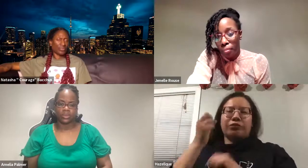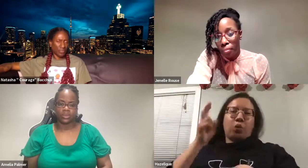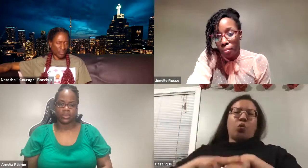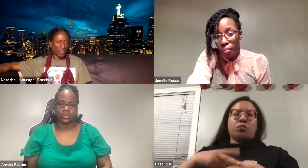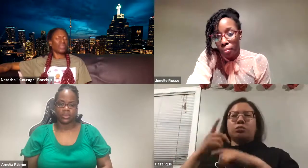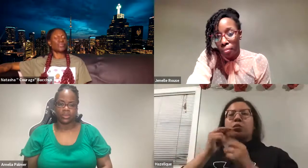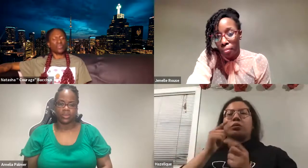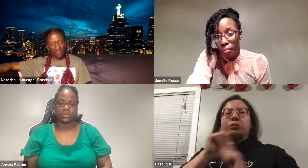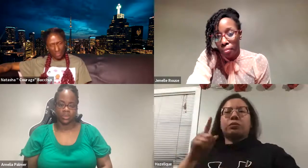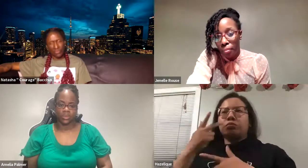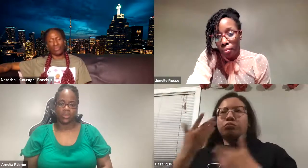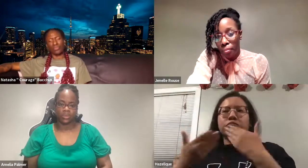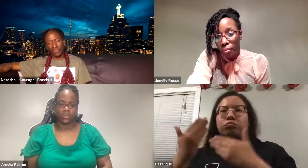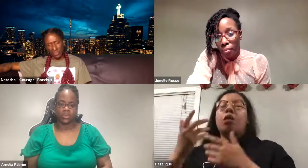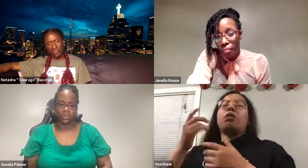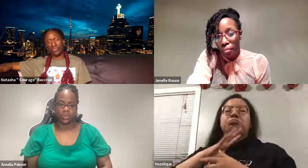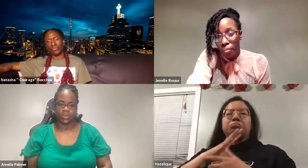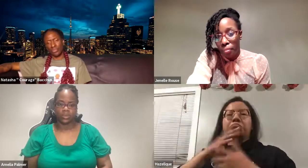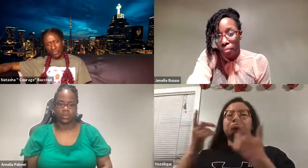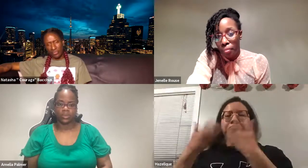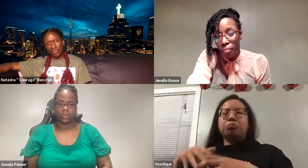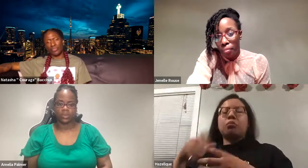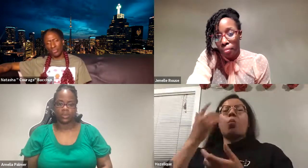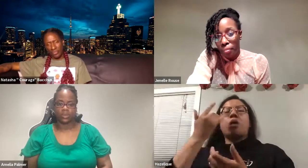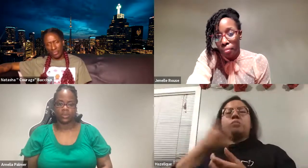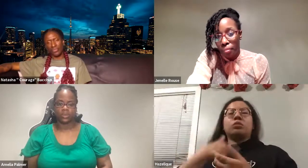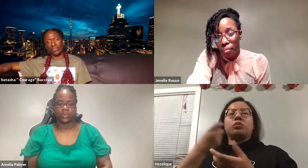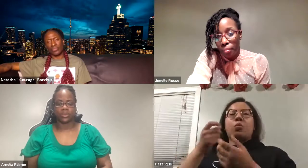are different levels. of course they're fascinated by learning sign language and that's great